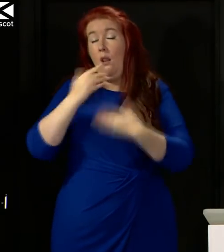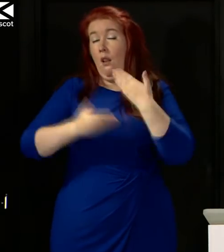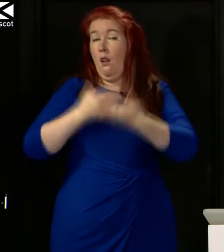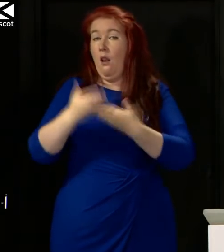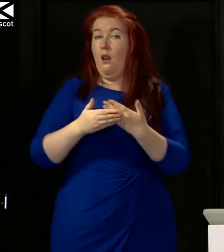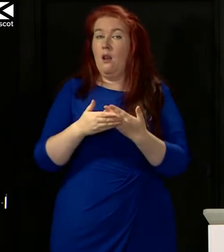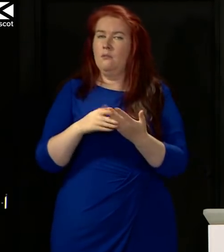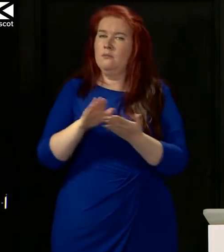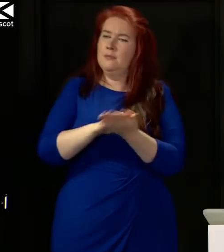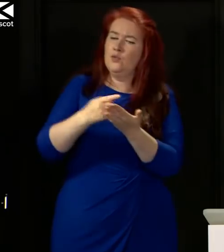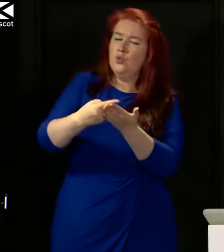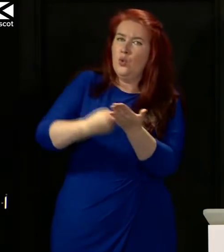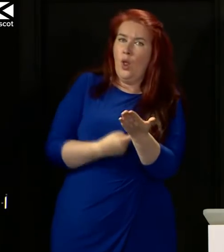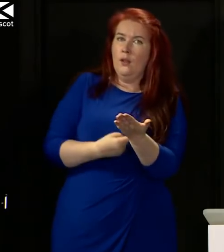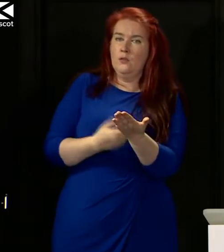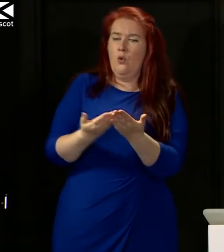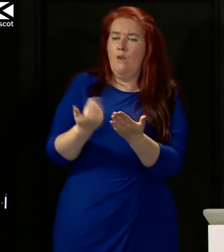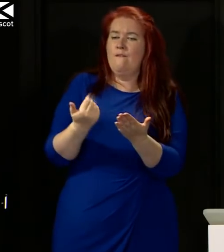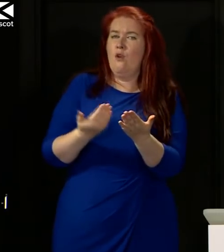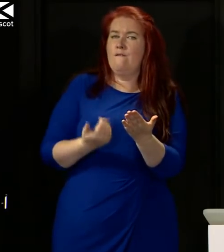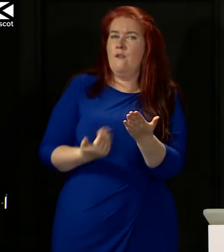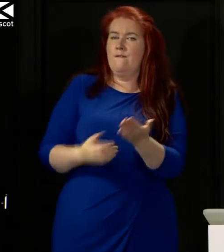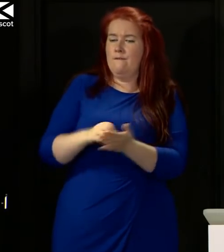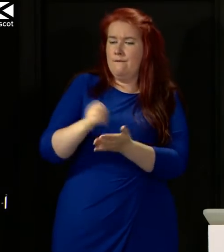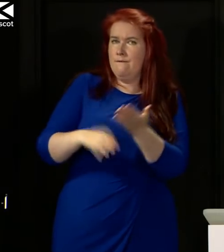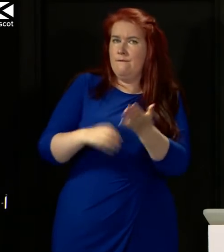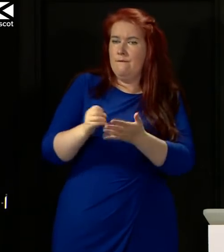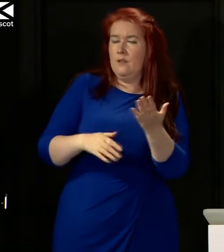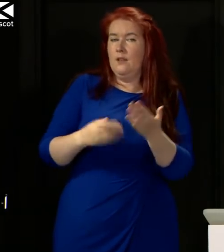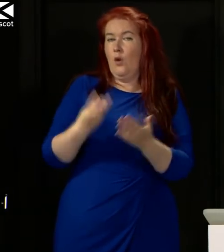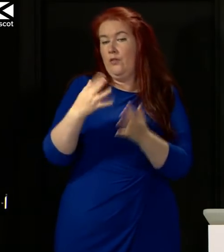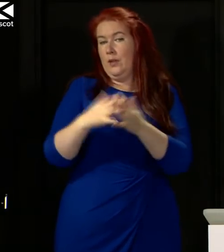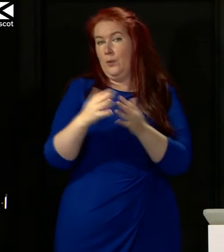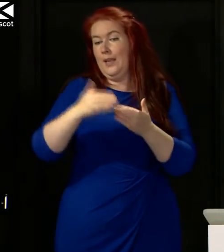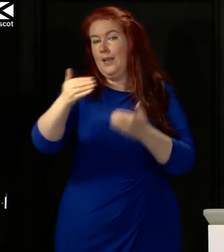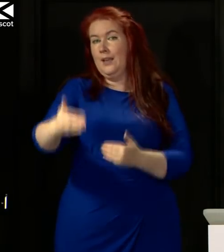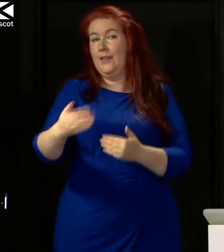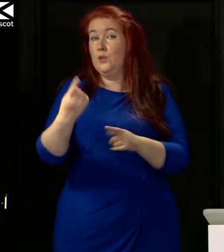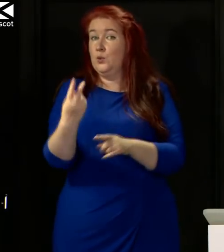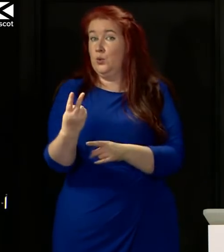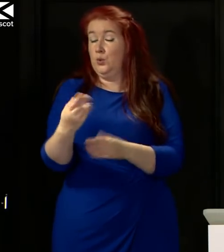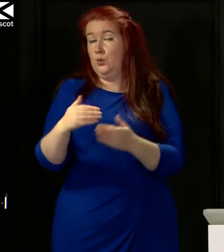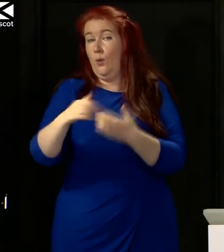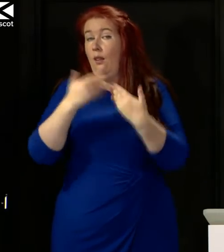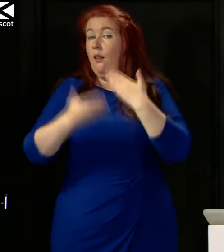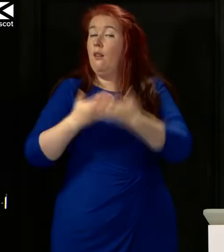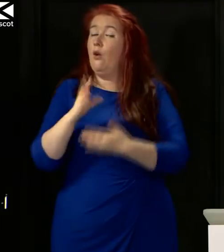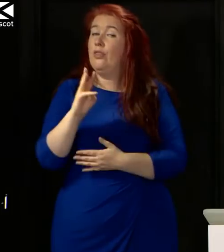being eased over the course of that three-week Phase 2 period. So I hope you will join us